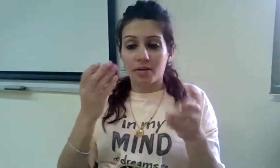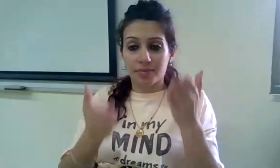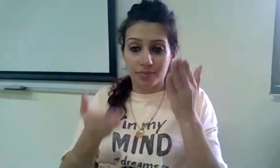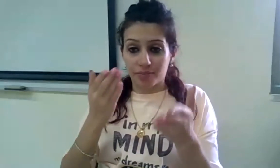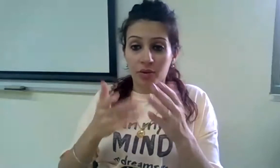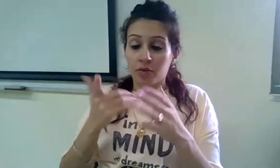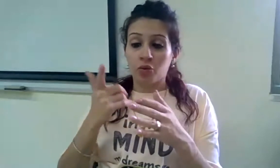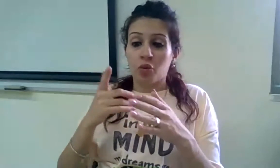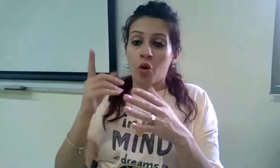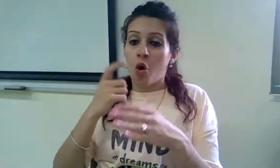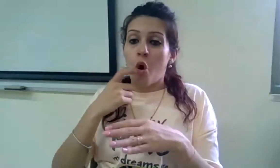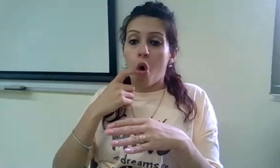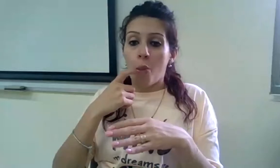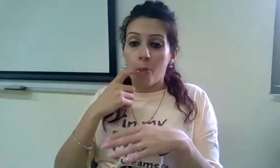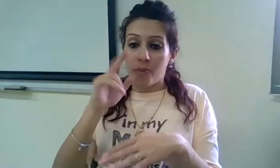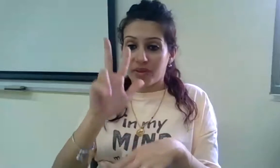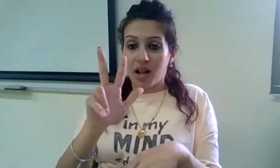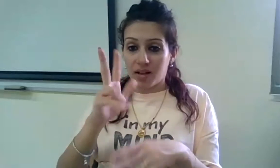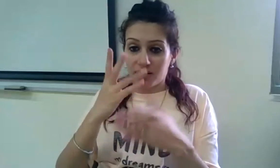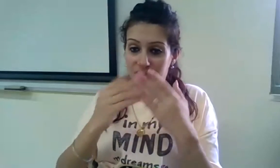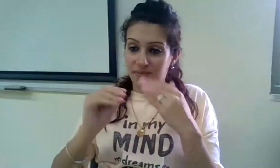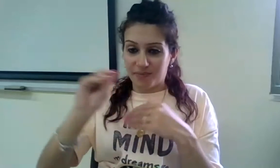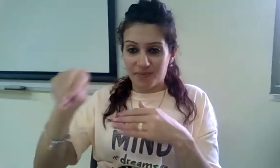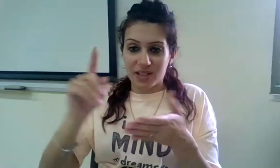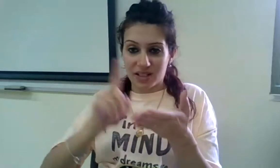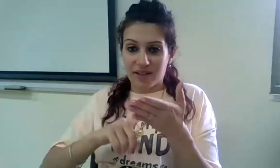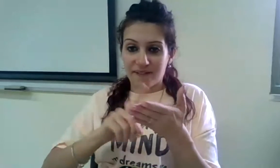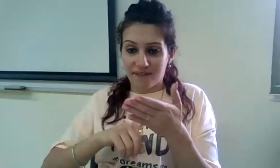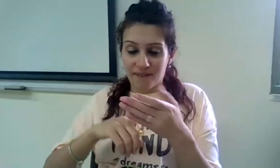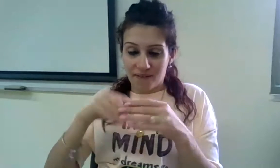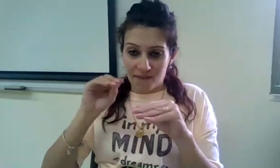disabilities, but also it's very clear that